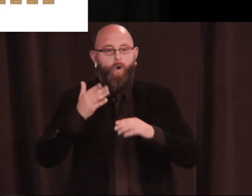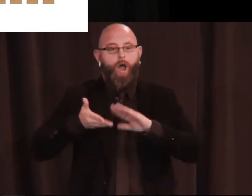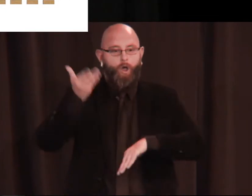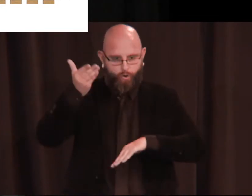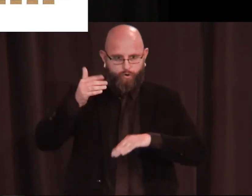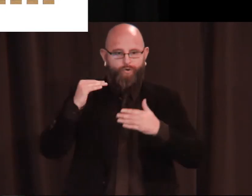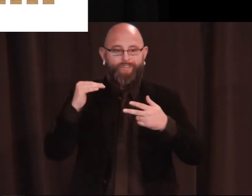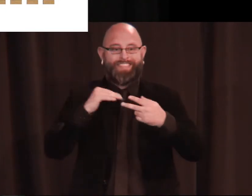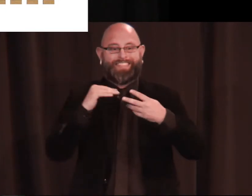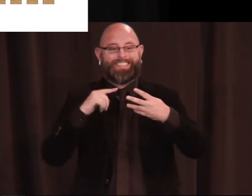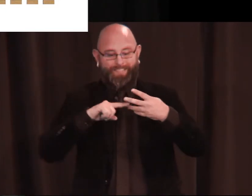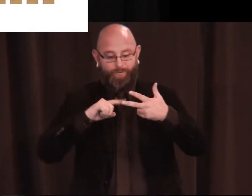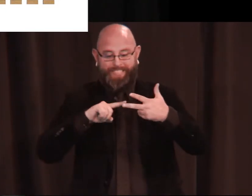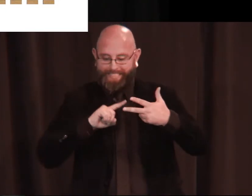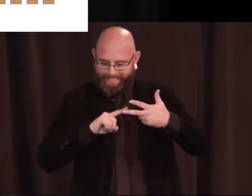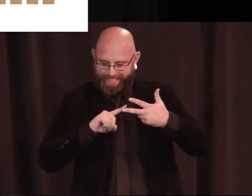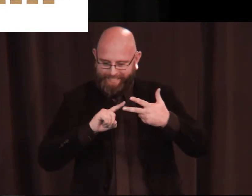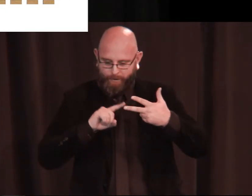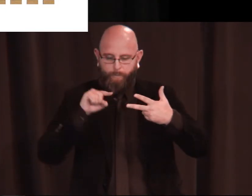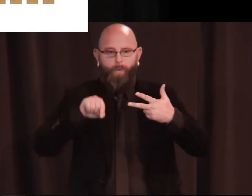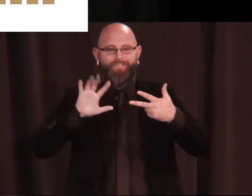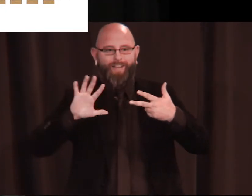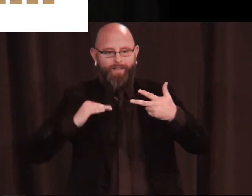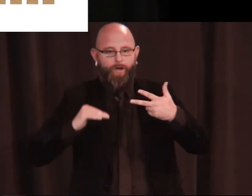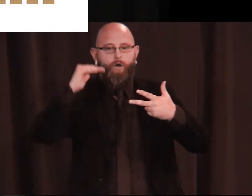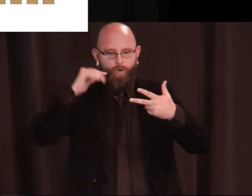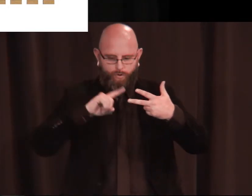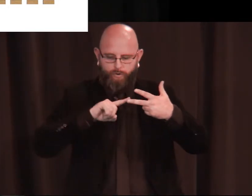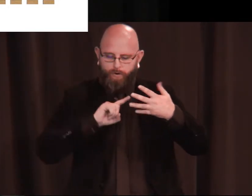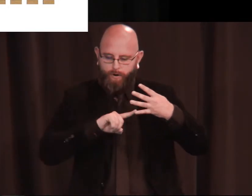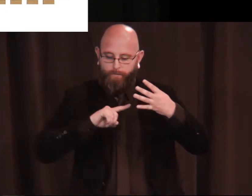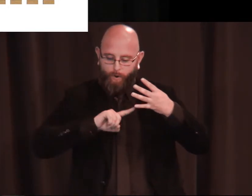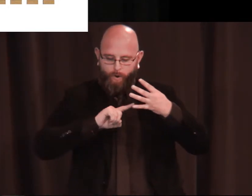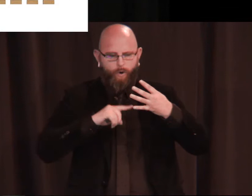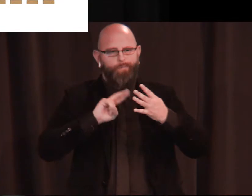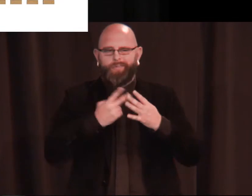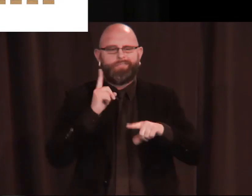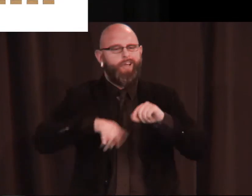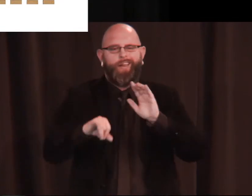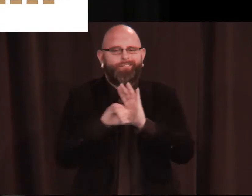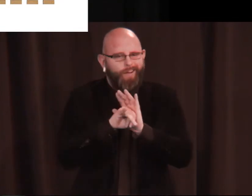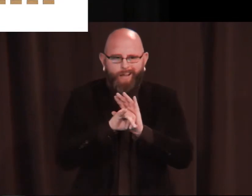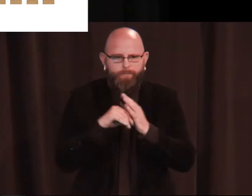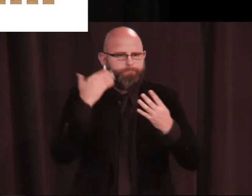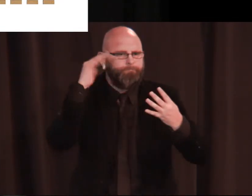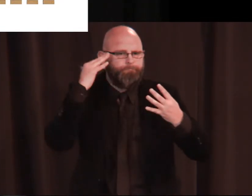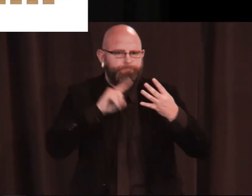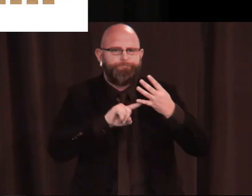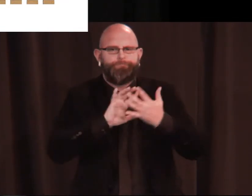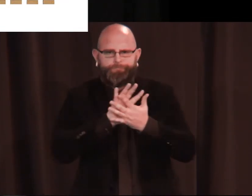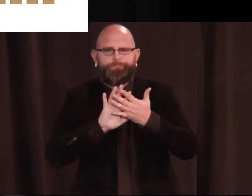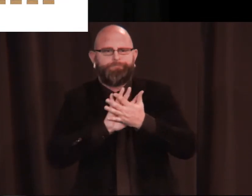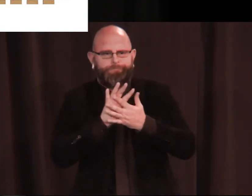because it's much more complicated than that. So get with your partners. Scratch off your cards.